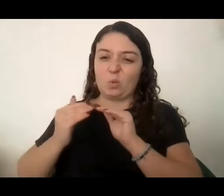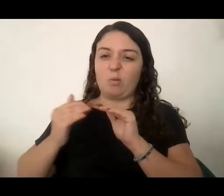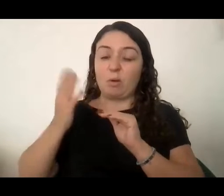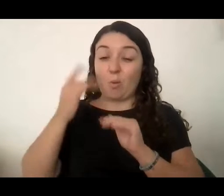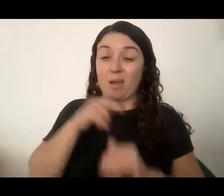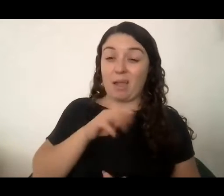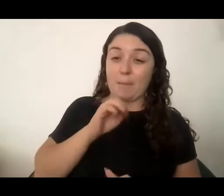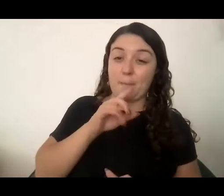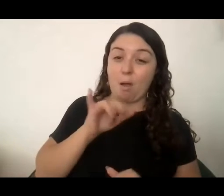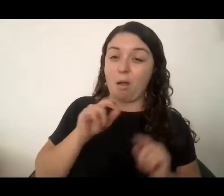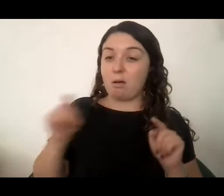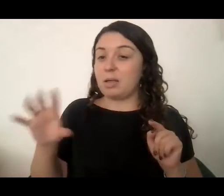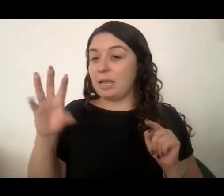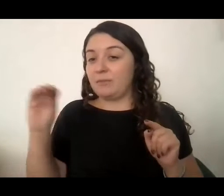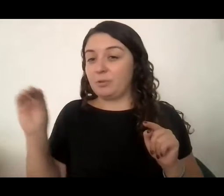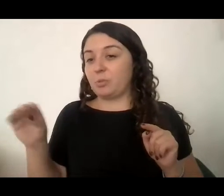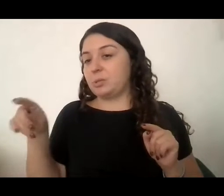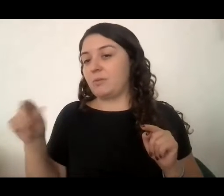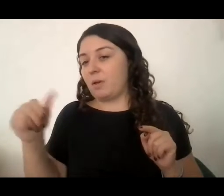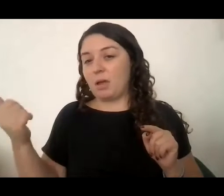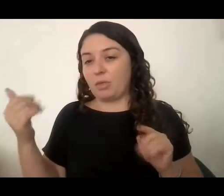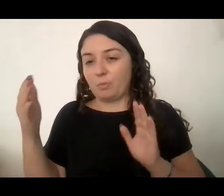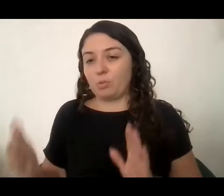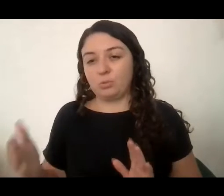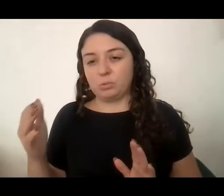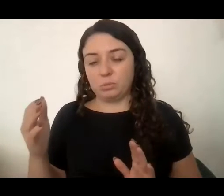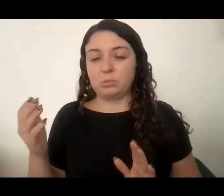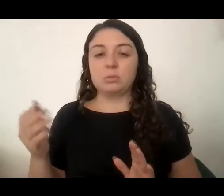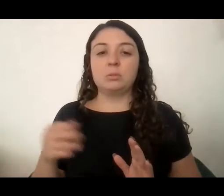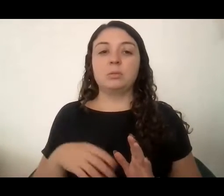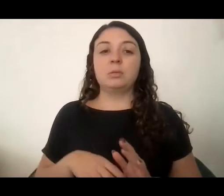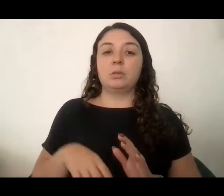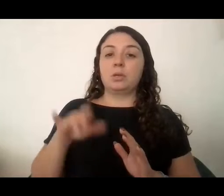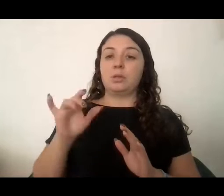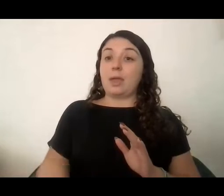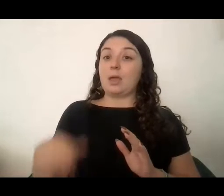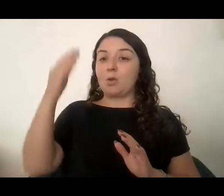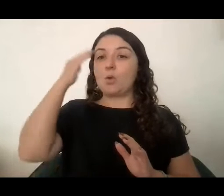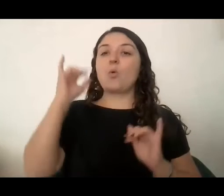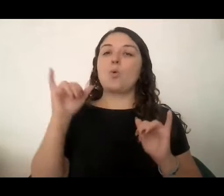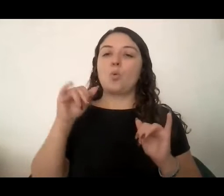and 50% is for the spouse. It's helpful for them to know if there's co owners